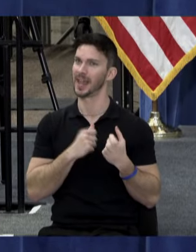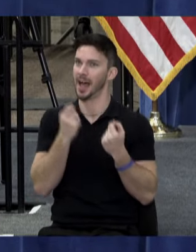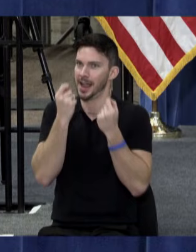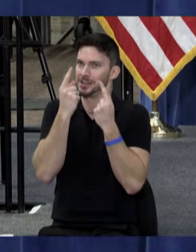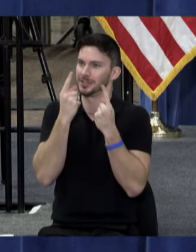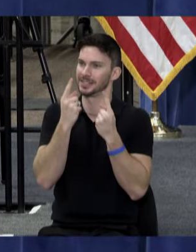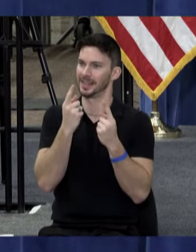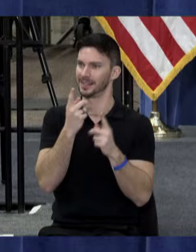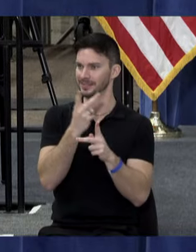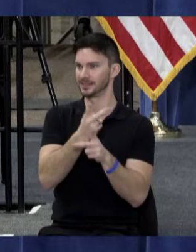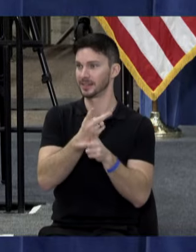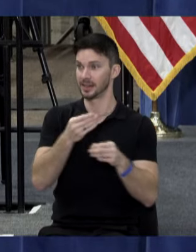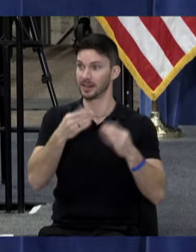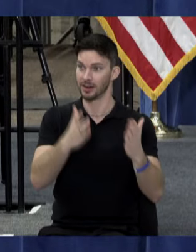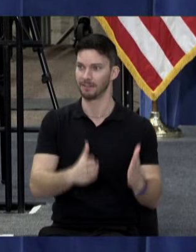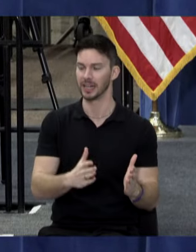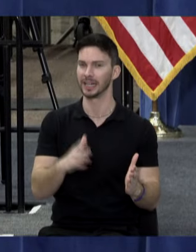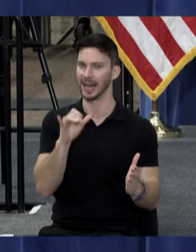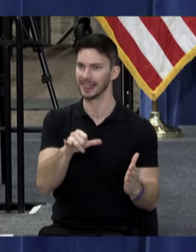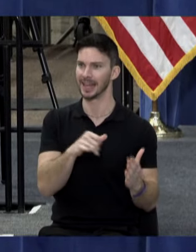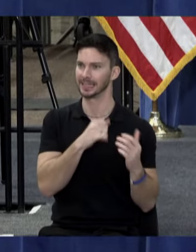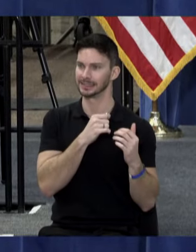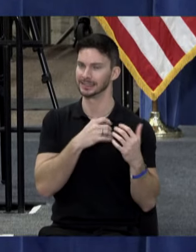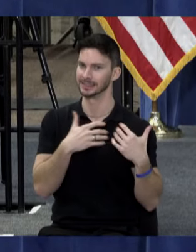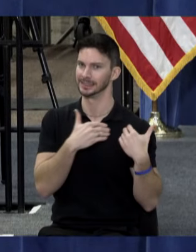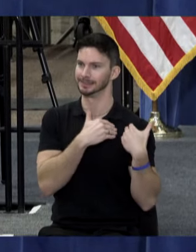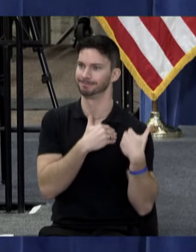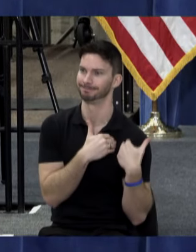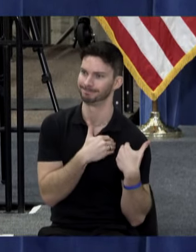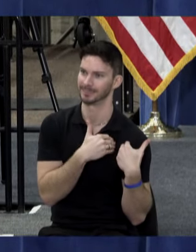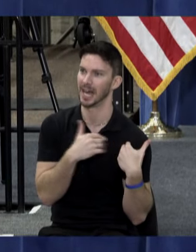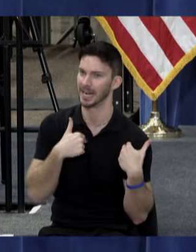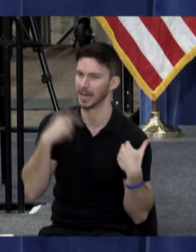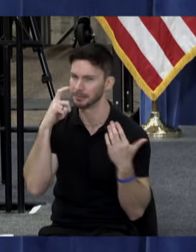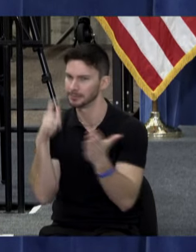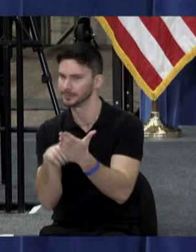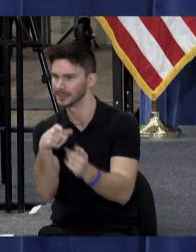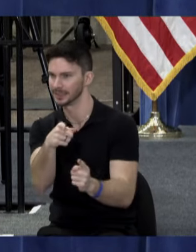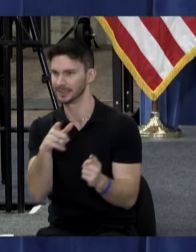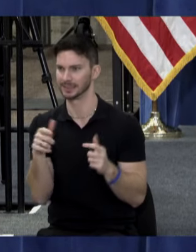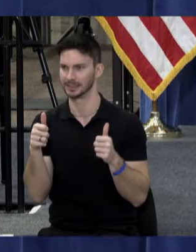drain on him. And he does -- I can see when he's overwhelmed. And he -- I mean he basically has